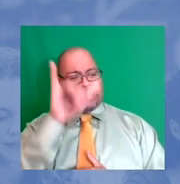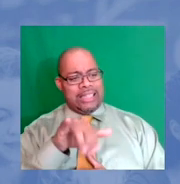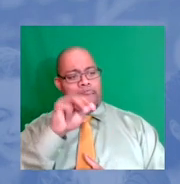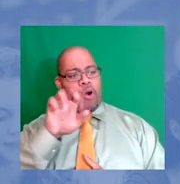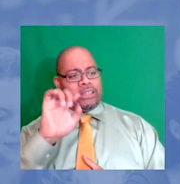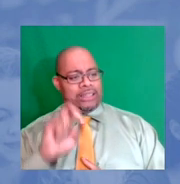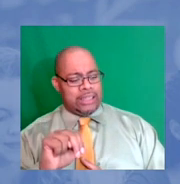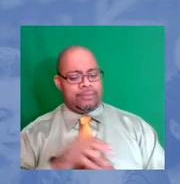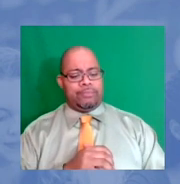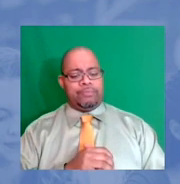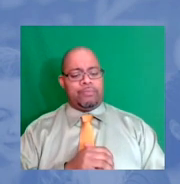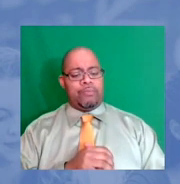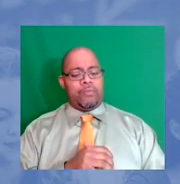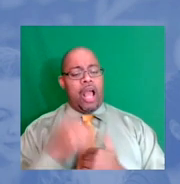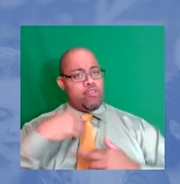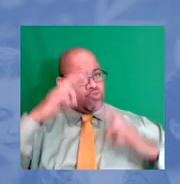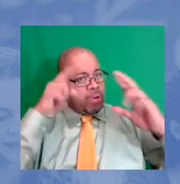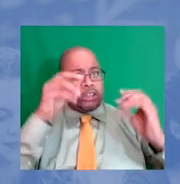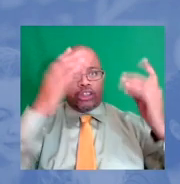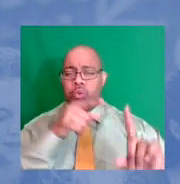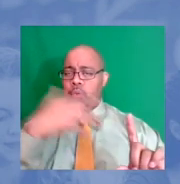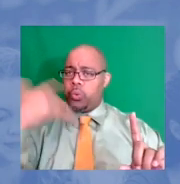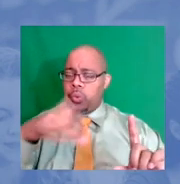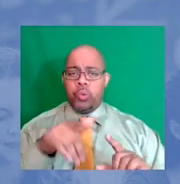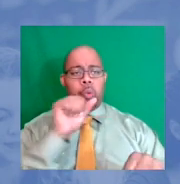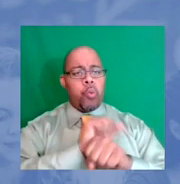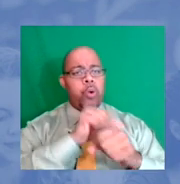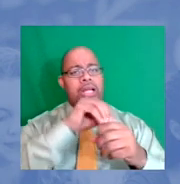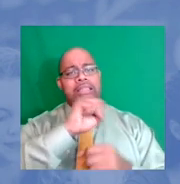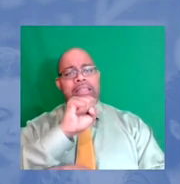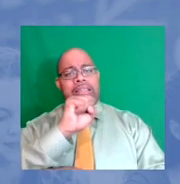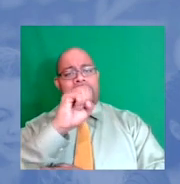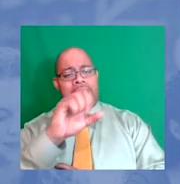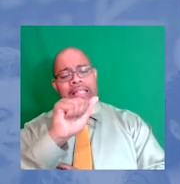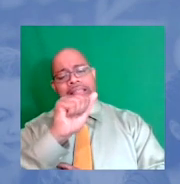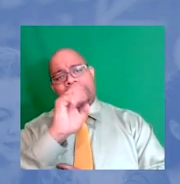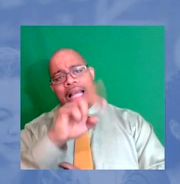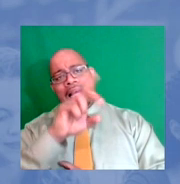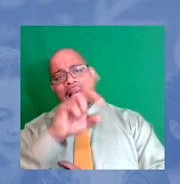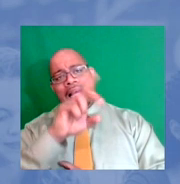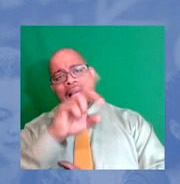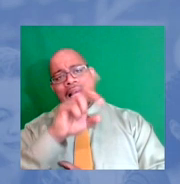WELL RESPECTED EDUCATOR WHOSE WORK IN SAN DIEGO I THINK SPEAKS TO WHY YOU'RE IN THE